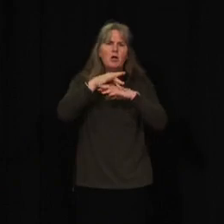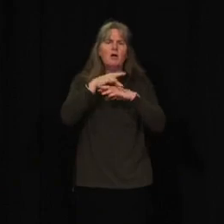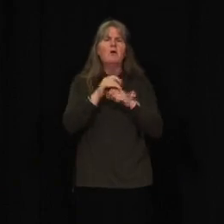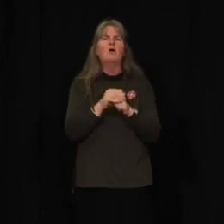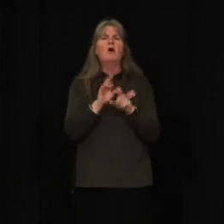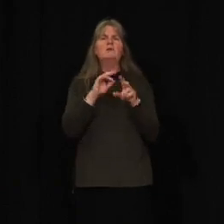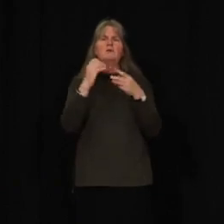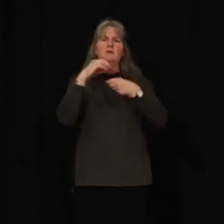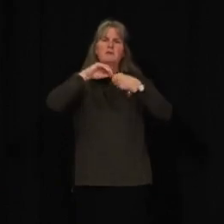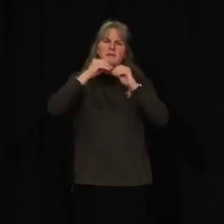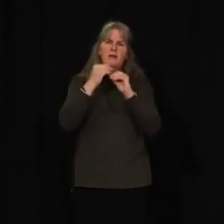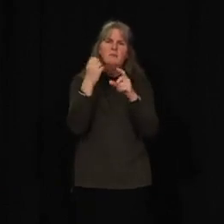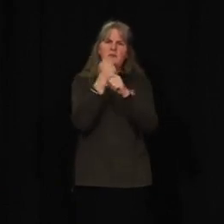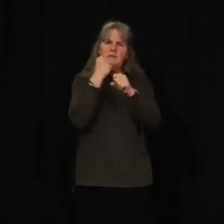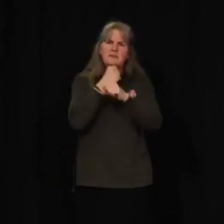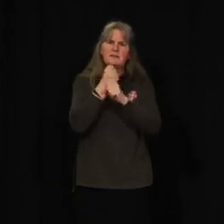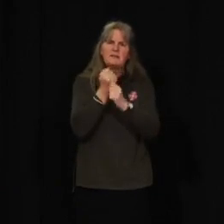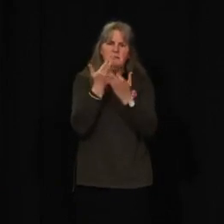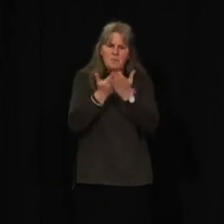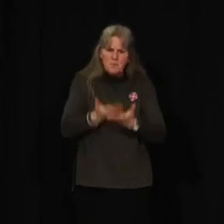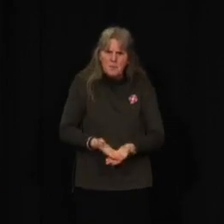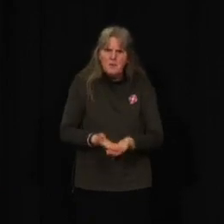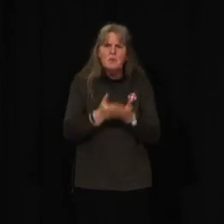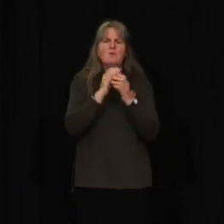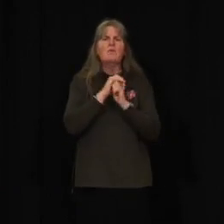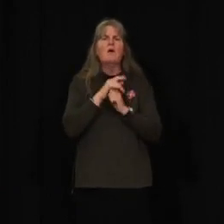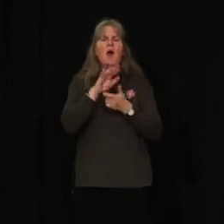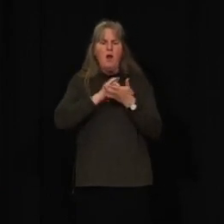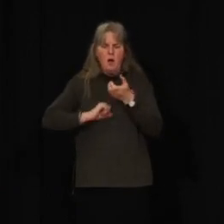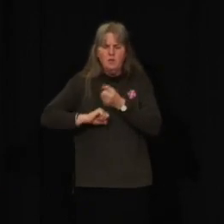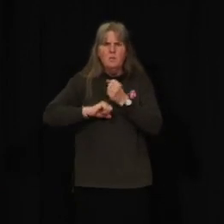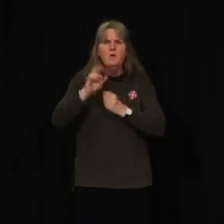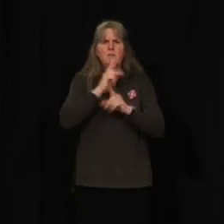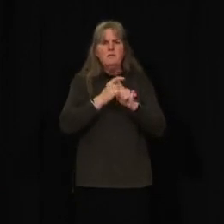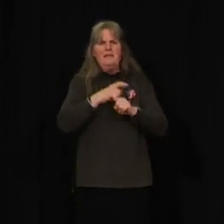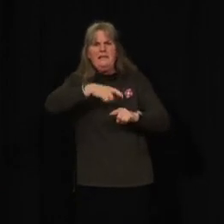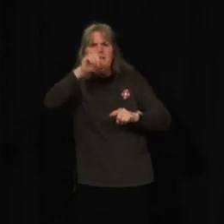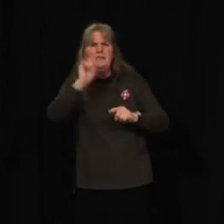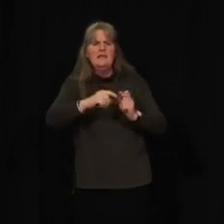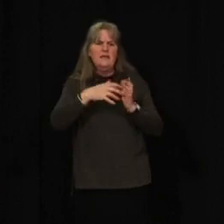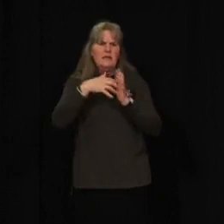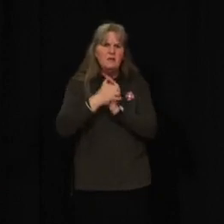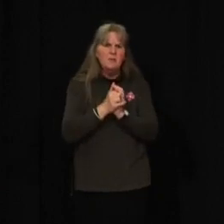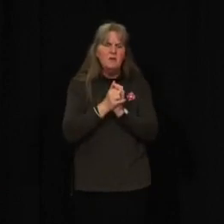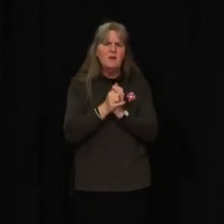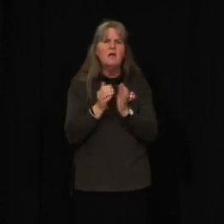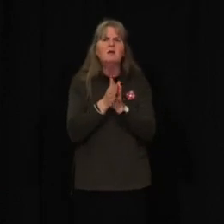decision-making, how we not only provide supports to people in need but provide broader social